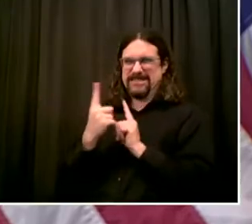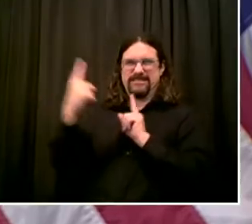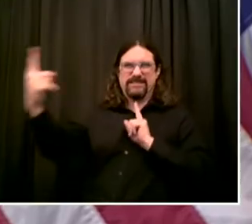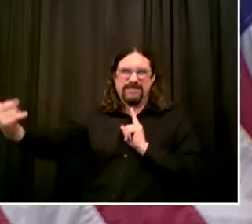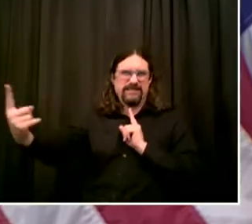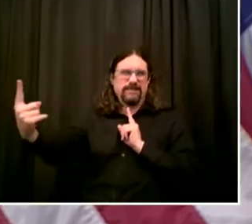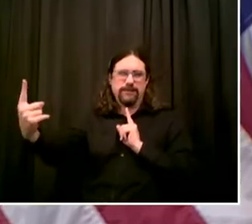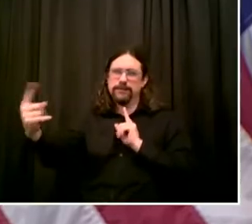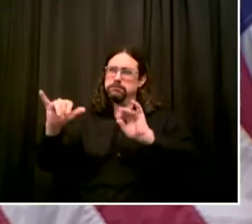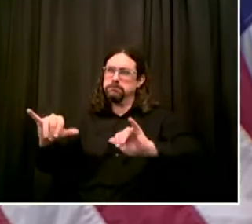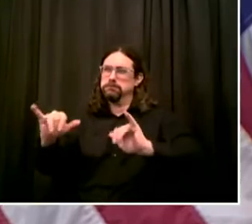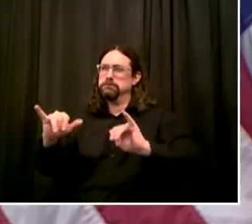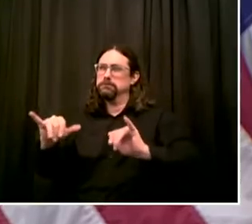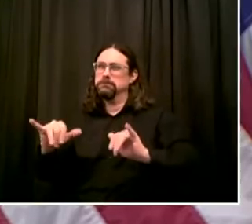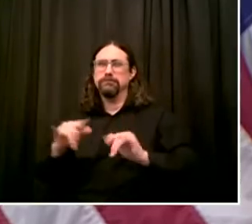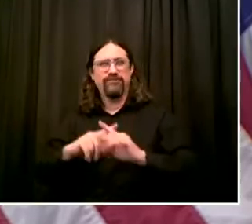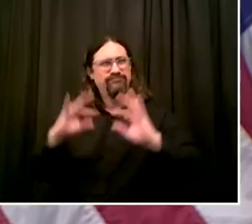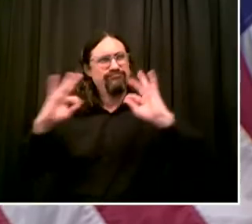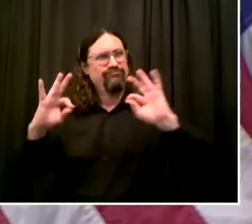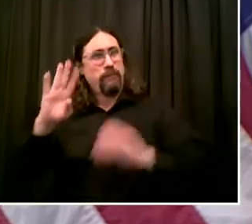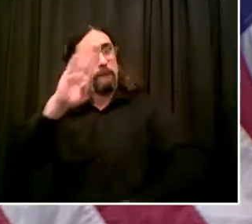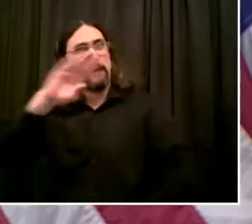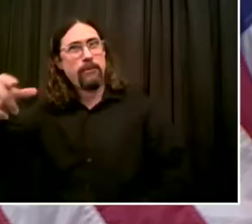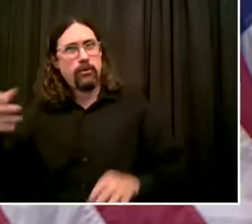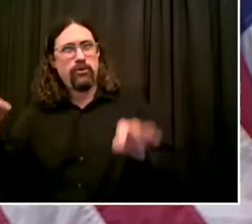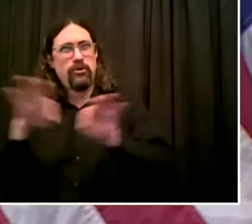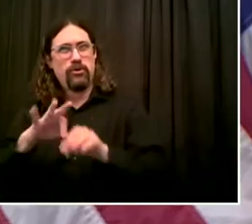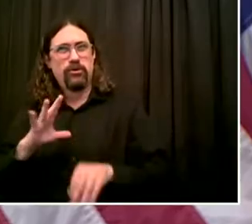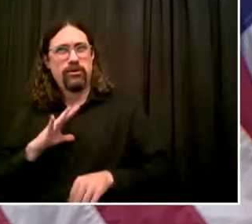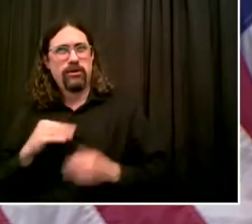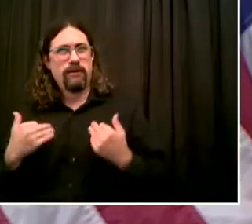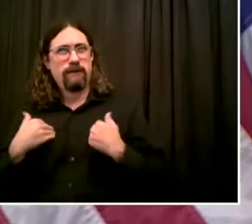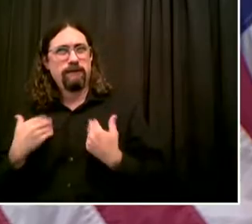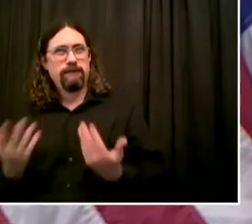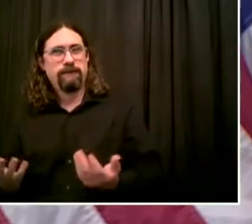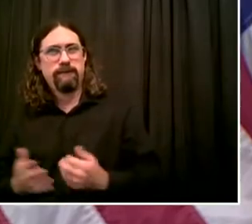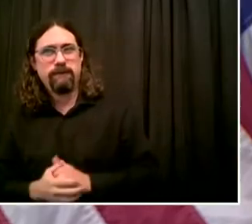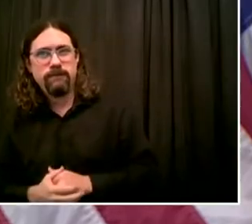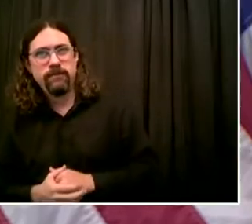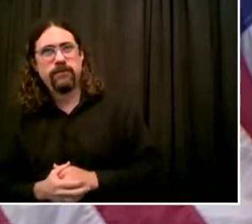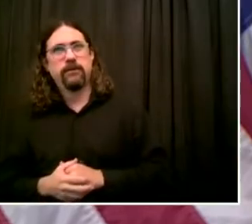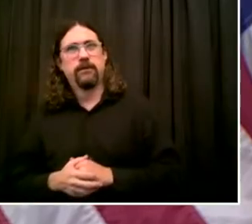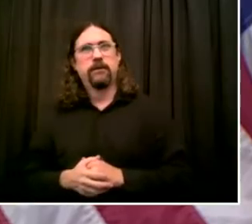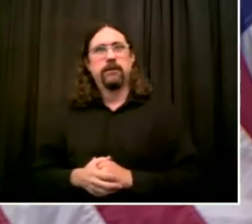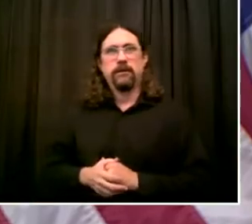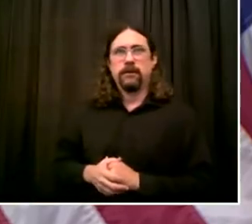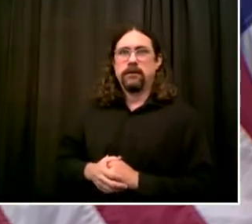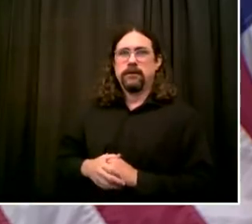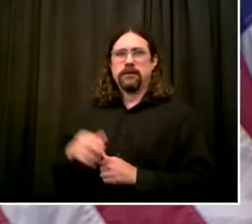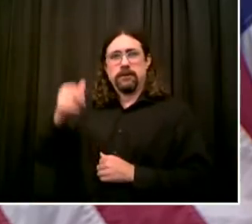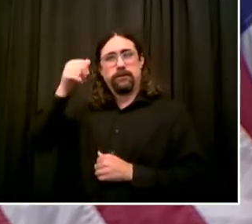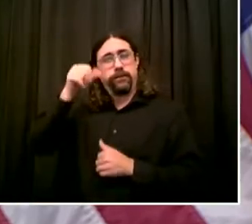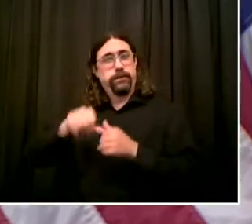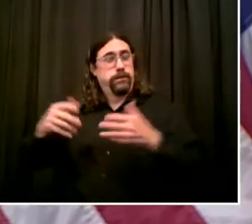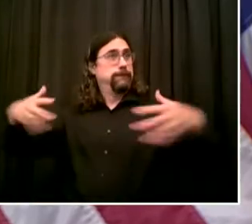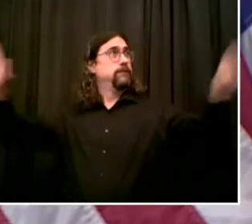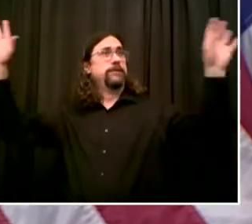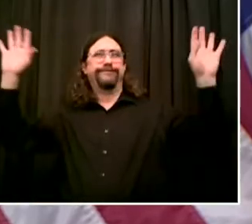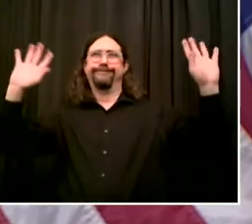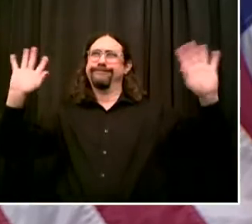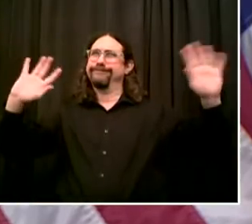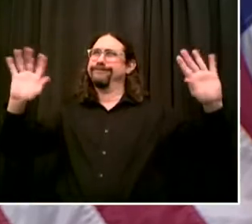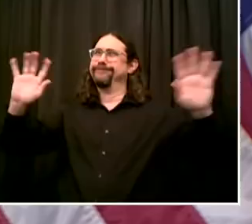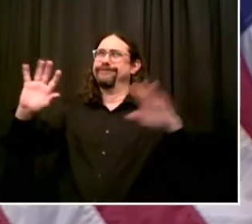THE STORY IS PRETTY GOOD WHEN